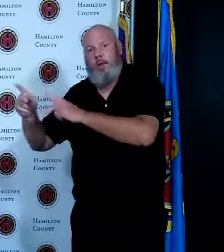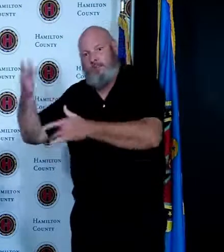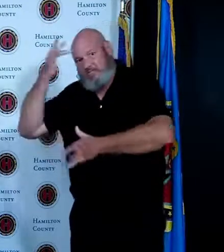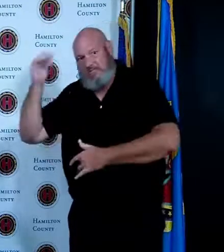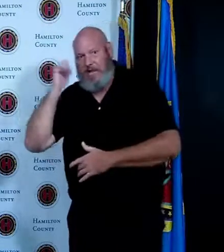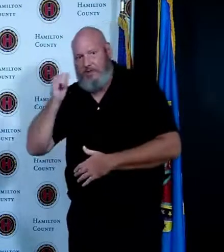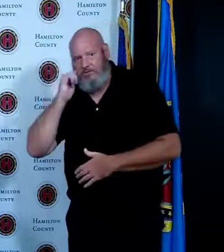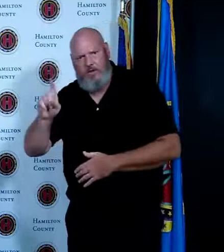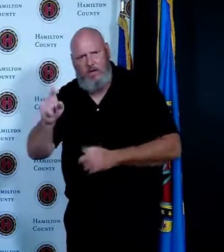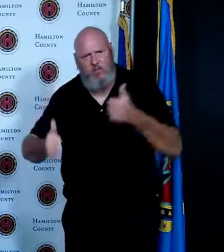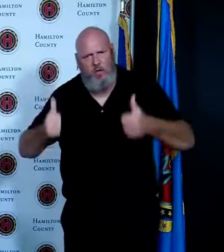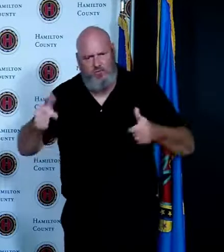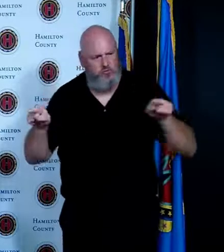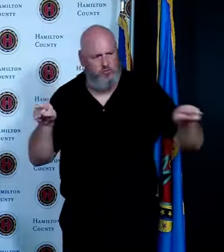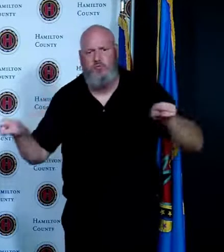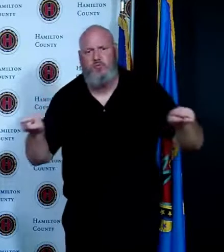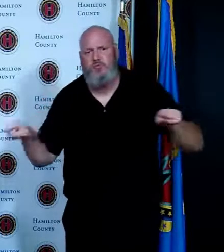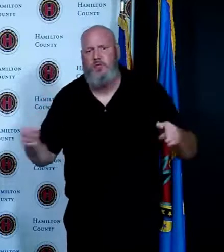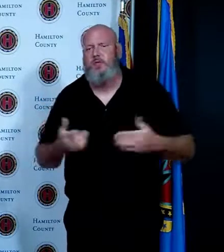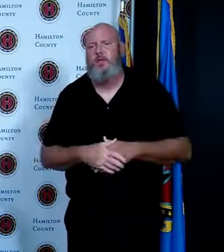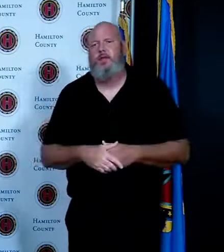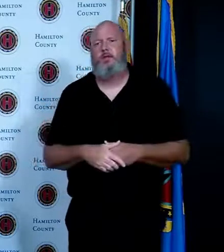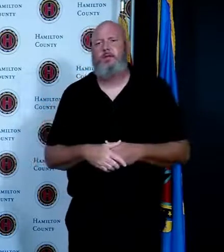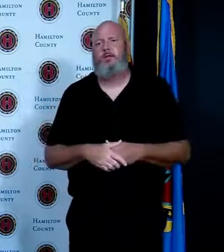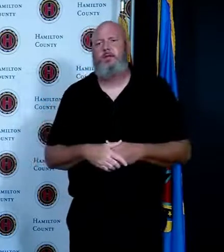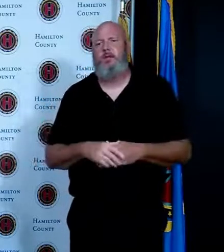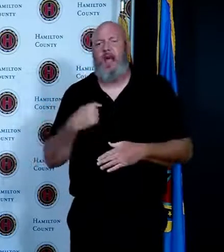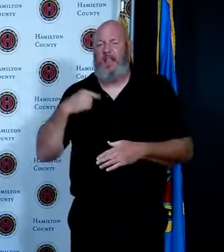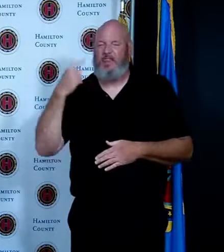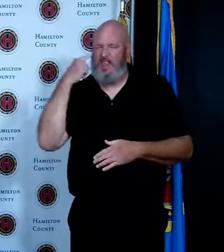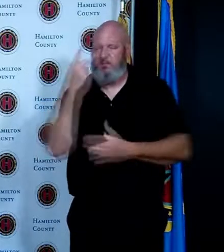probably both we know as we test more and we have access to test people that